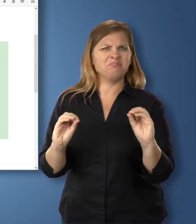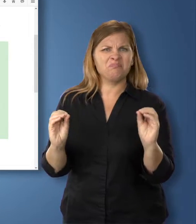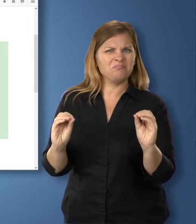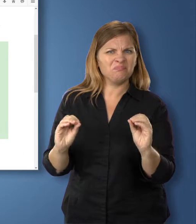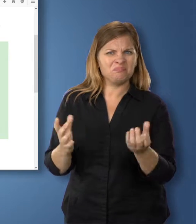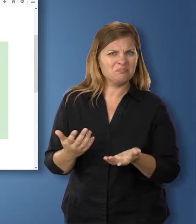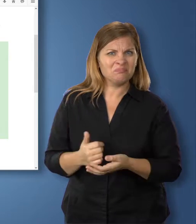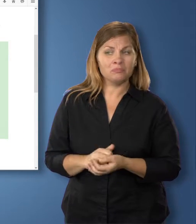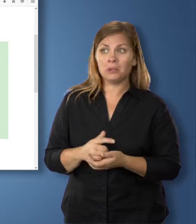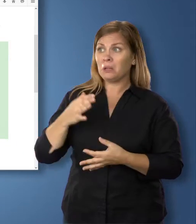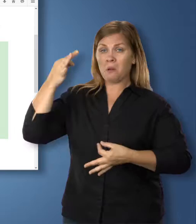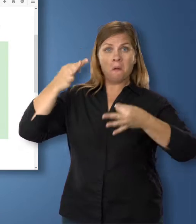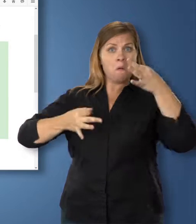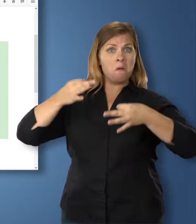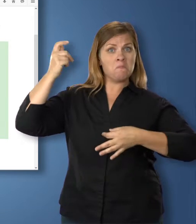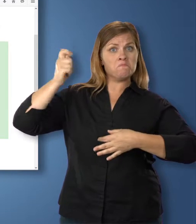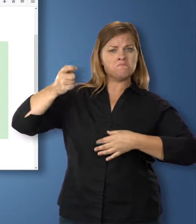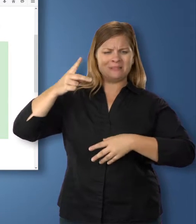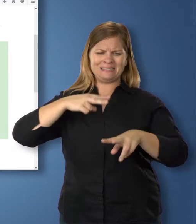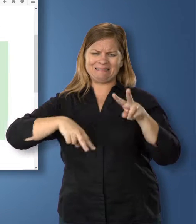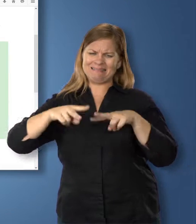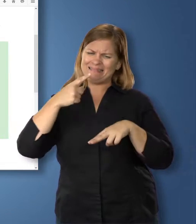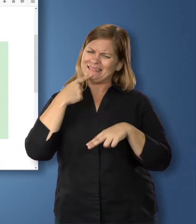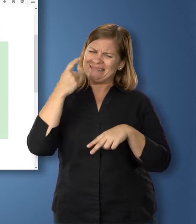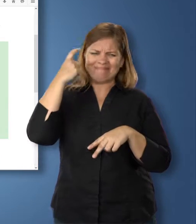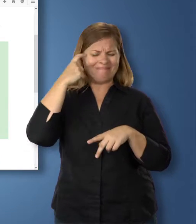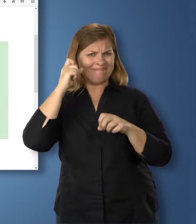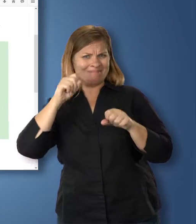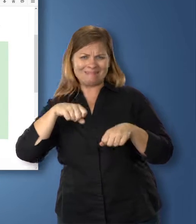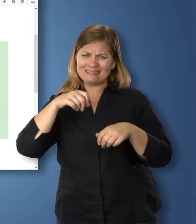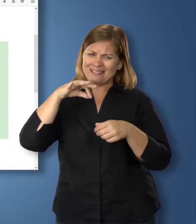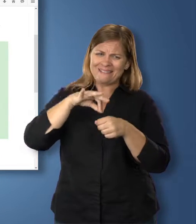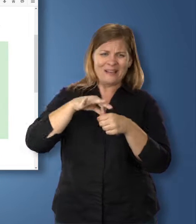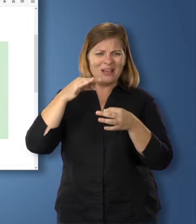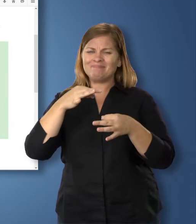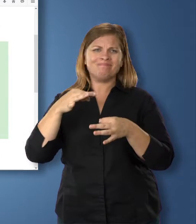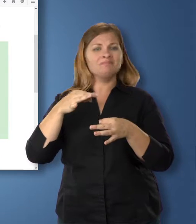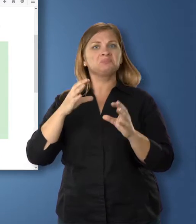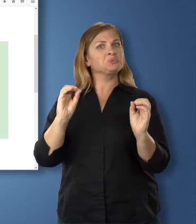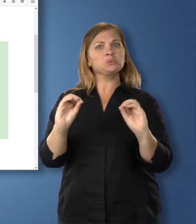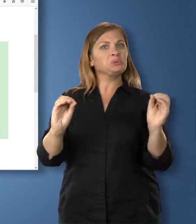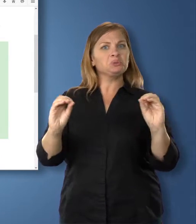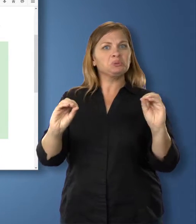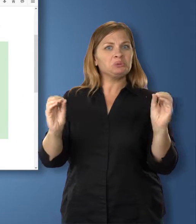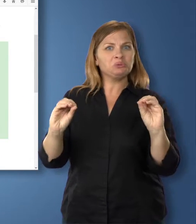have not been found by a court to be legally incompetent to vote;